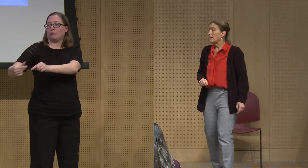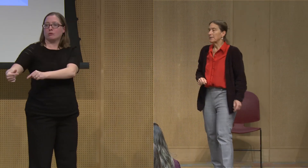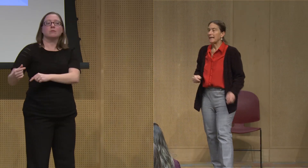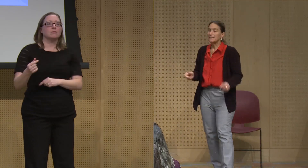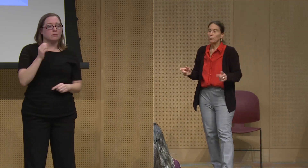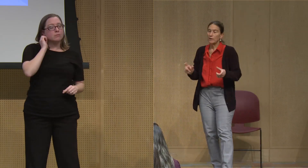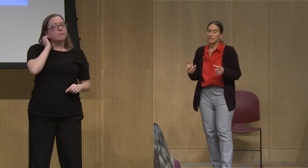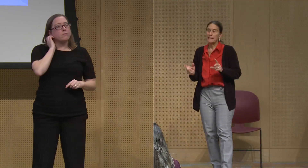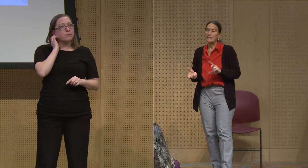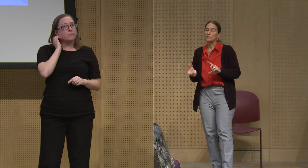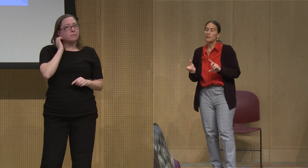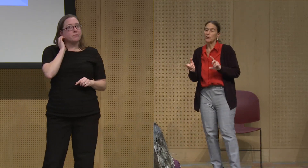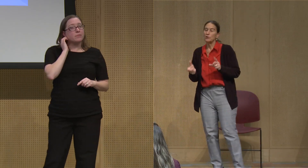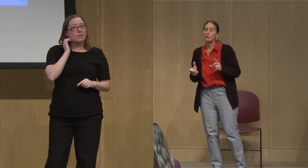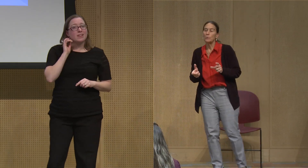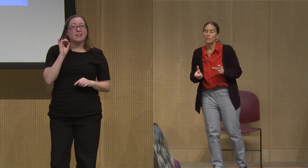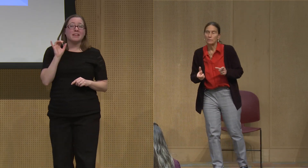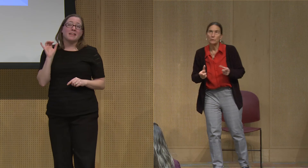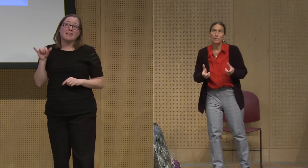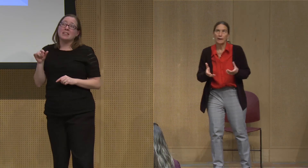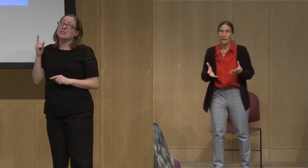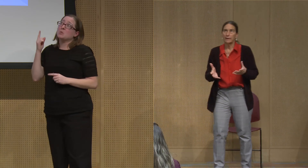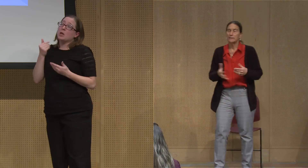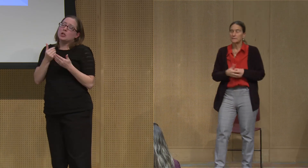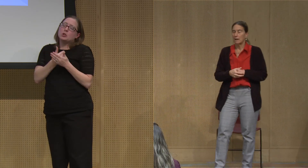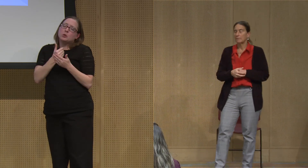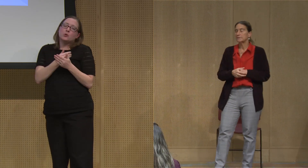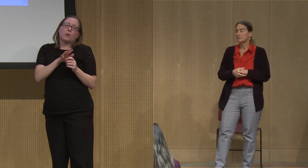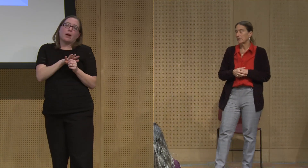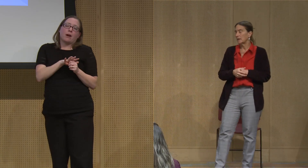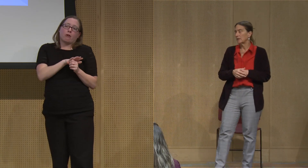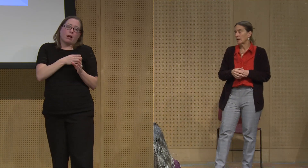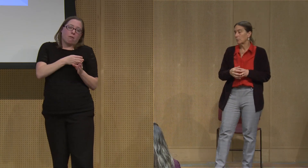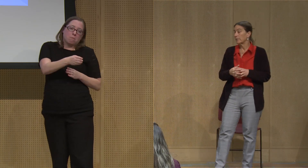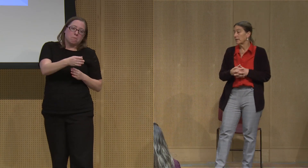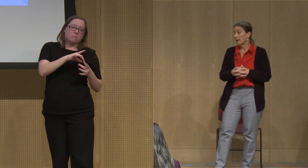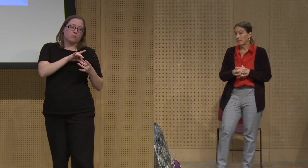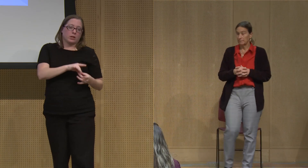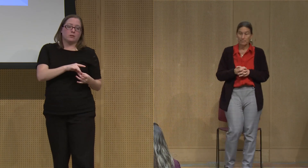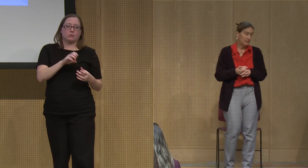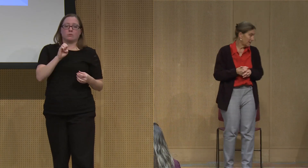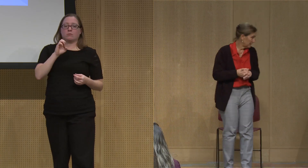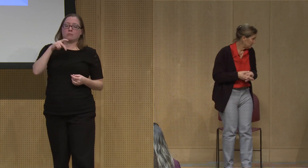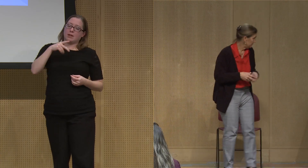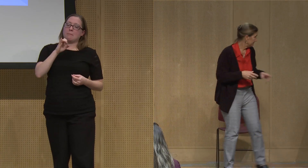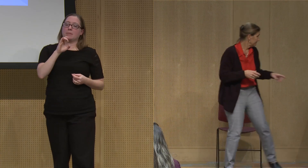OF THE NEWER AREAS OF STUDY WITHIN EPIDEMIOLOGY.